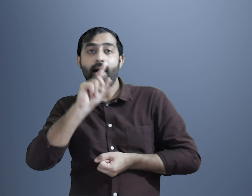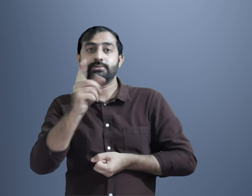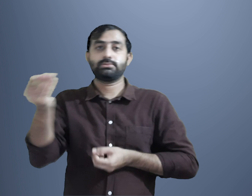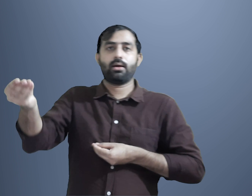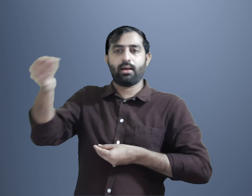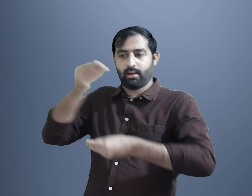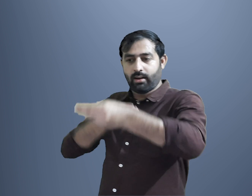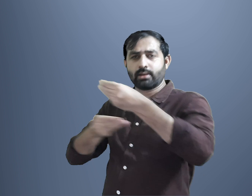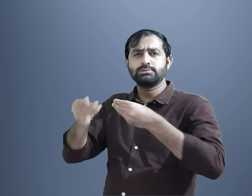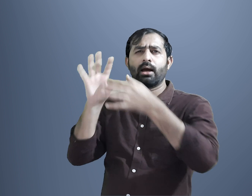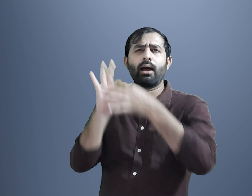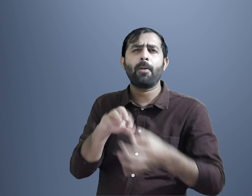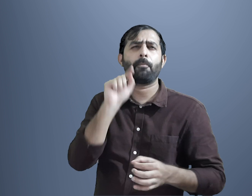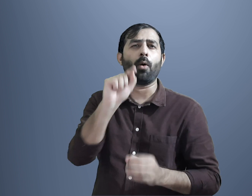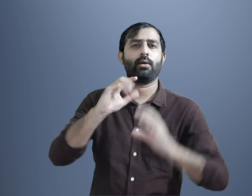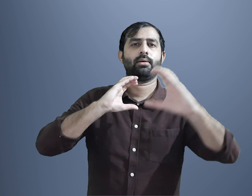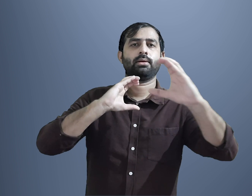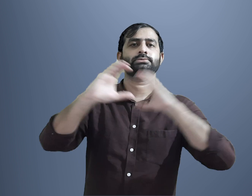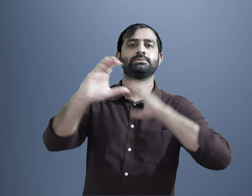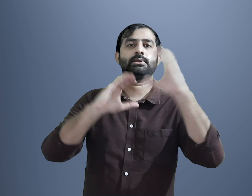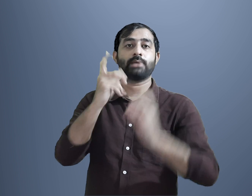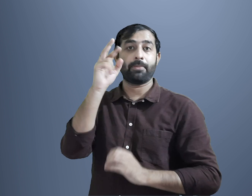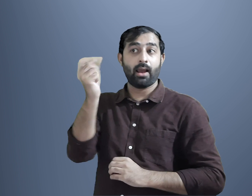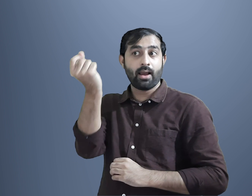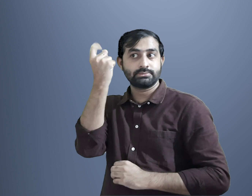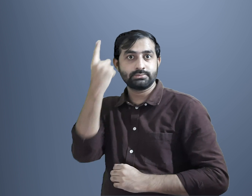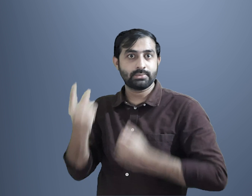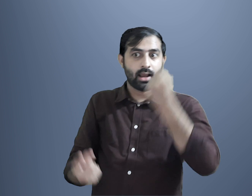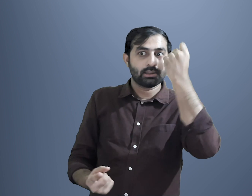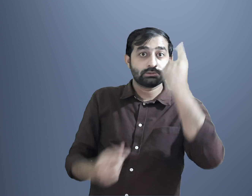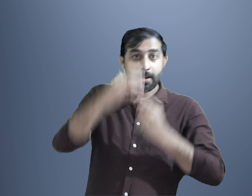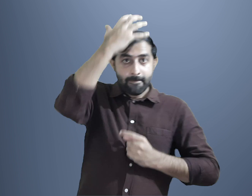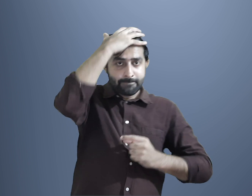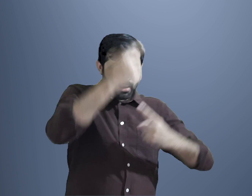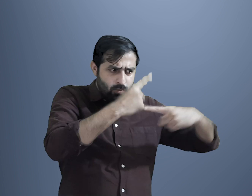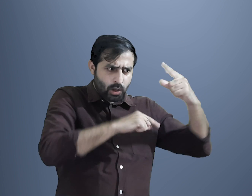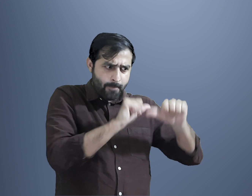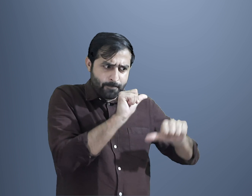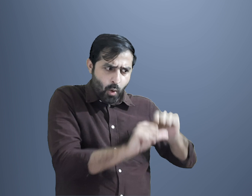This function of language is used while playing or socialising with others to establish relationships.